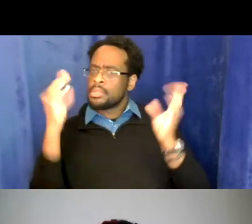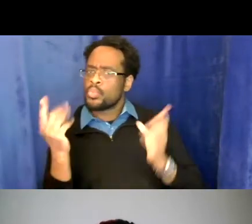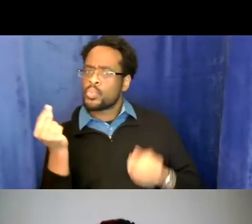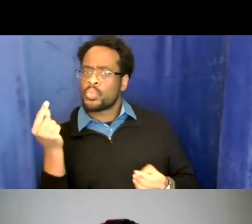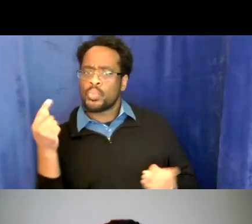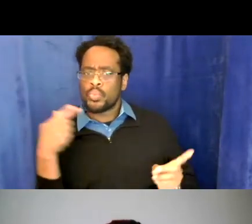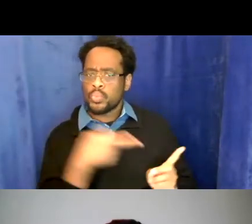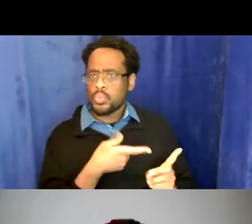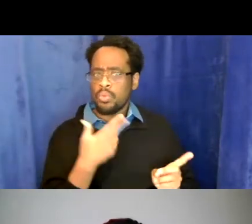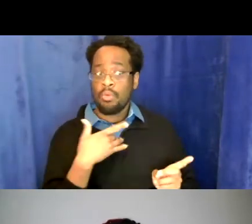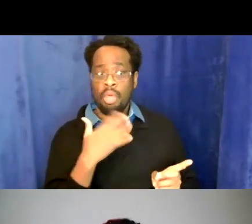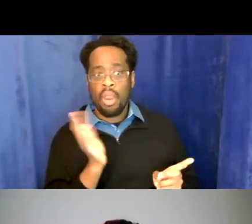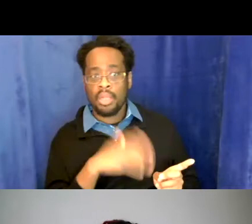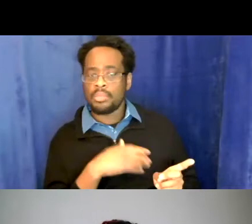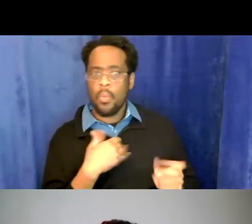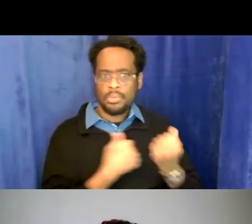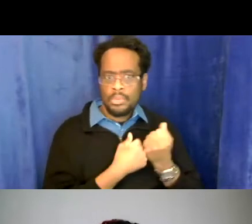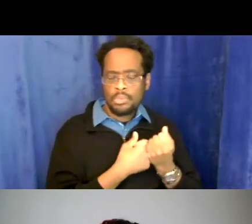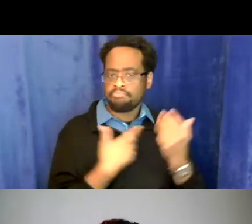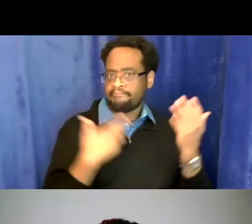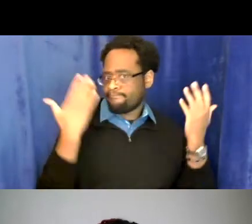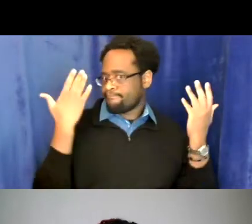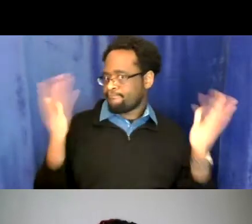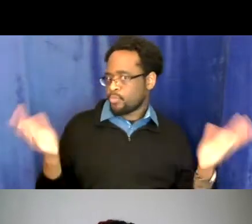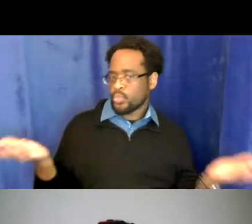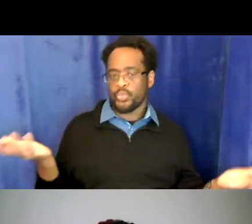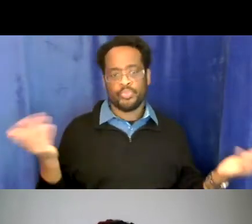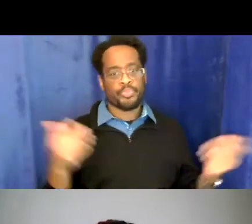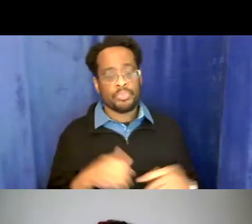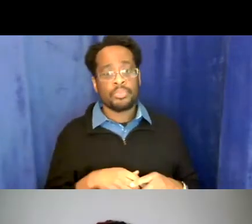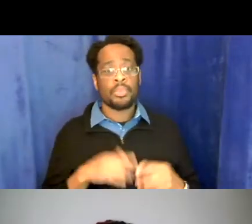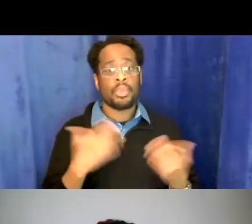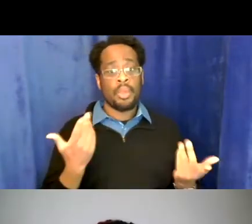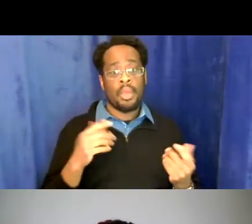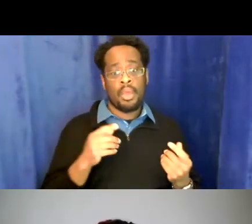know that they are but how are the teachers really addressing them are they supporting them are they